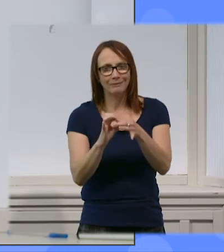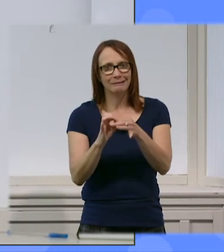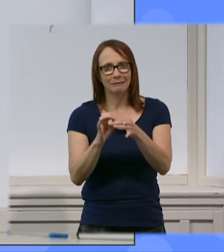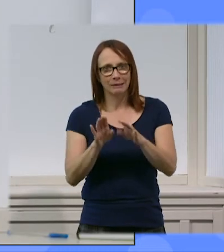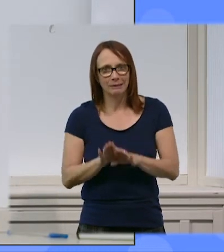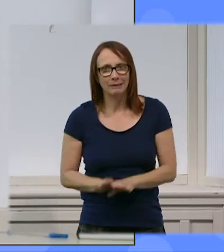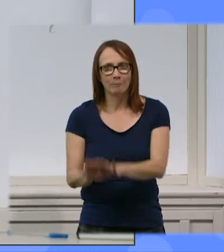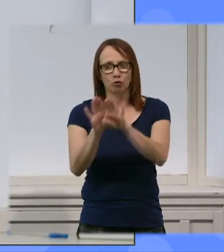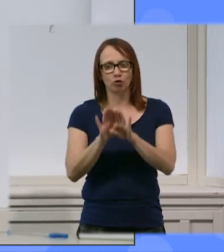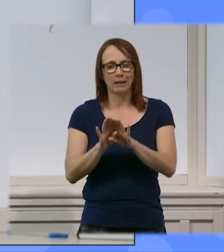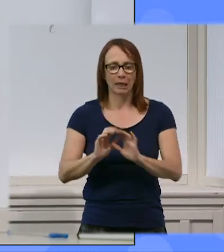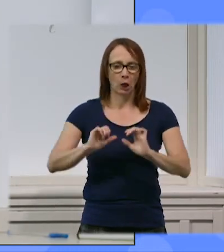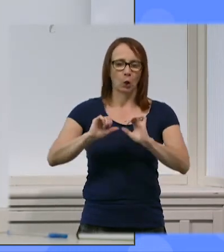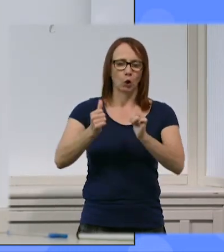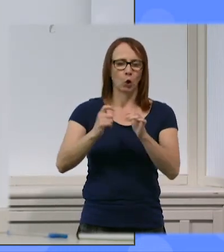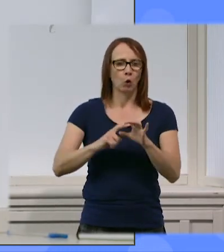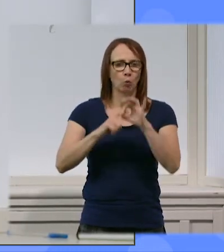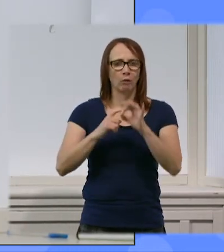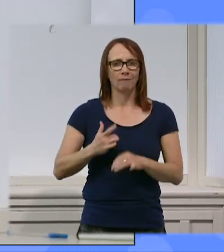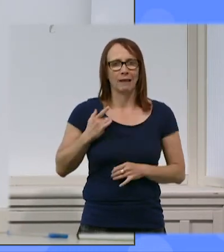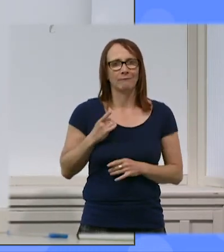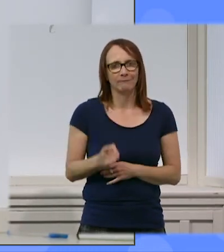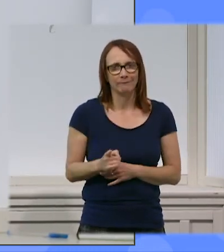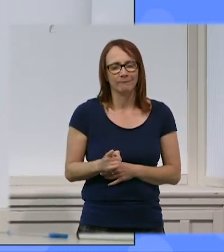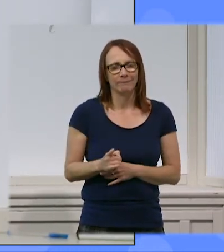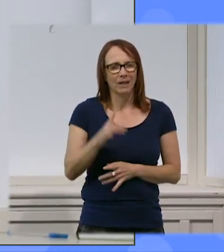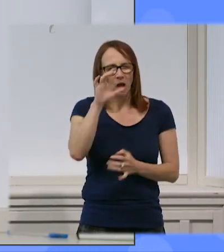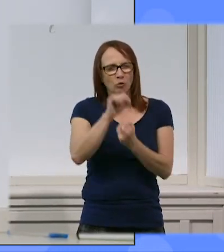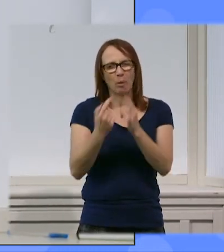good quality of life if you remember we discussed values and quality of life for